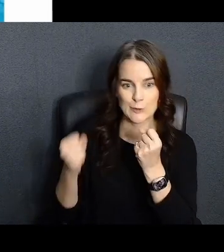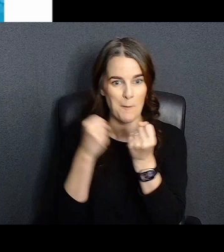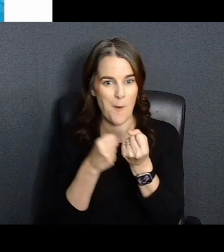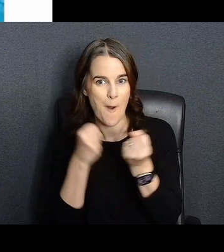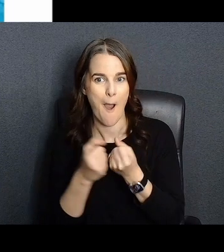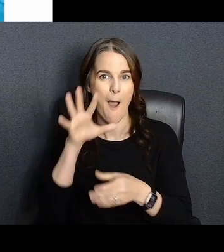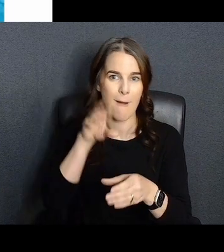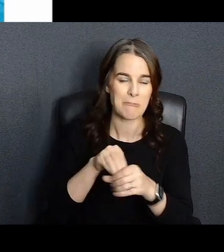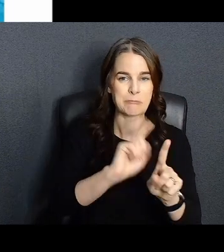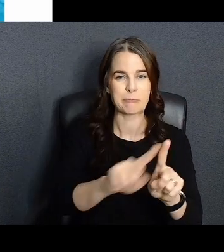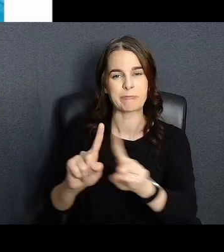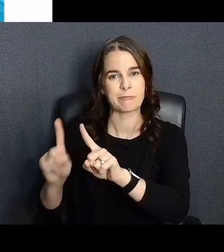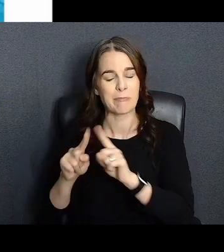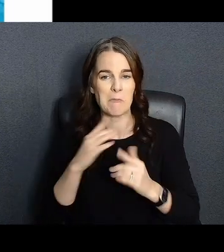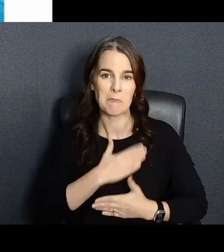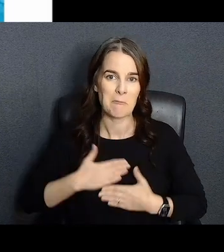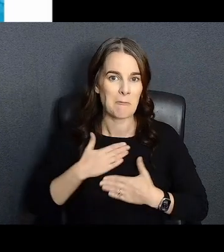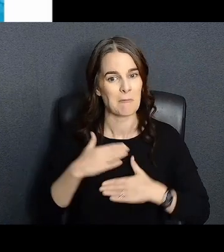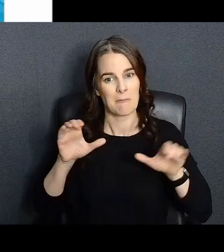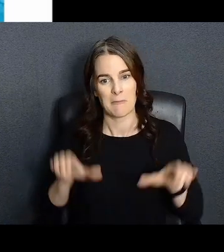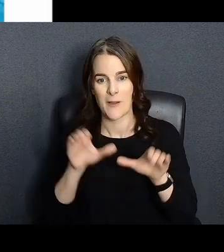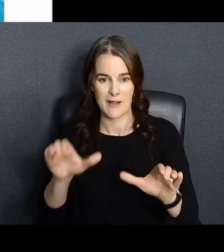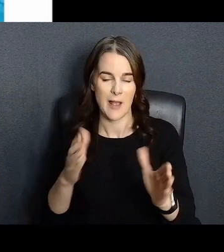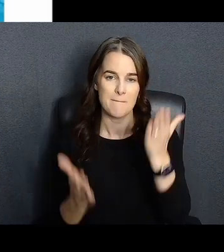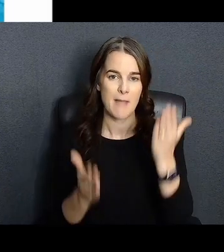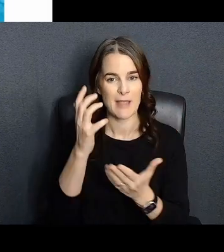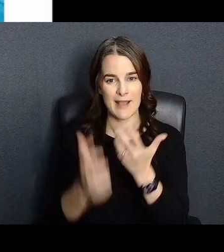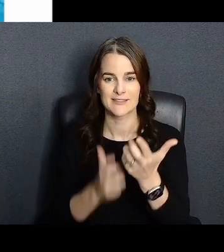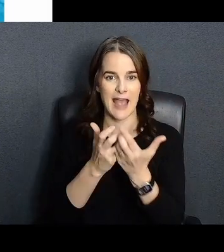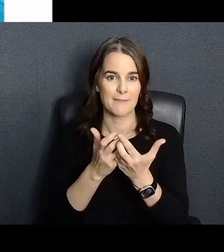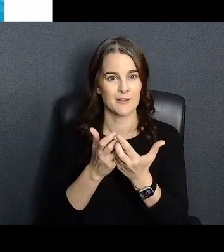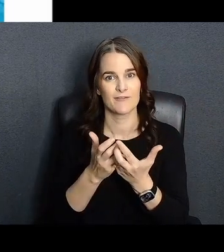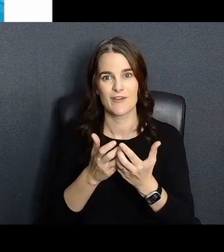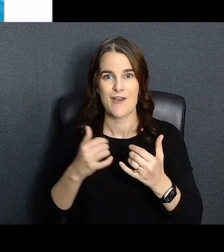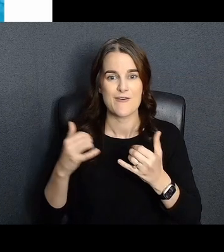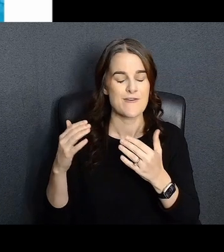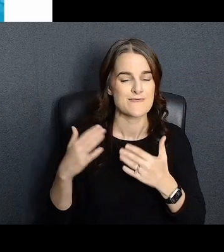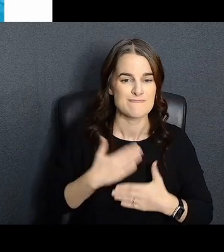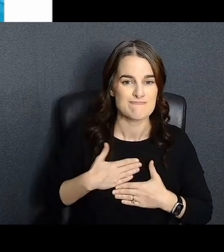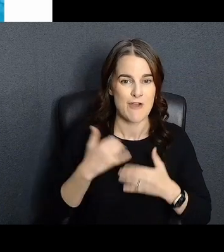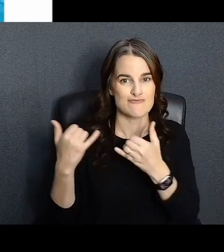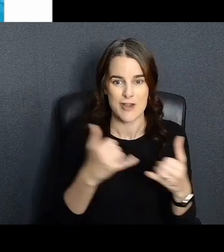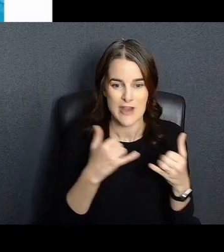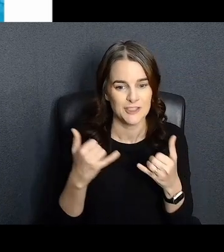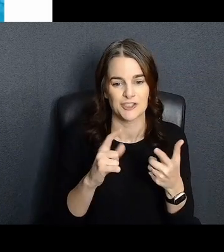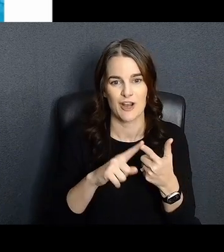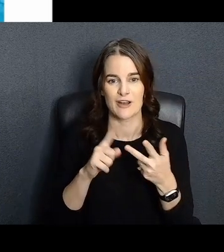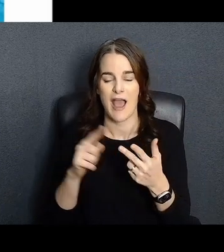participate in different types of leisure activities, maybe like adaptive recreation, adaptive art, listen to speakers.